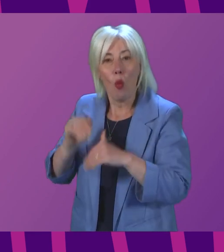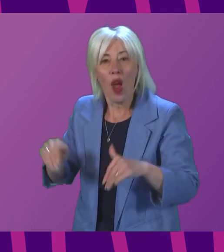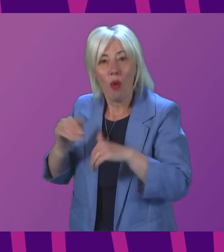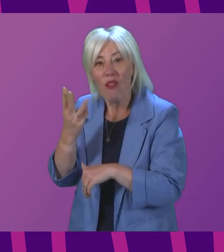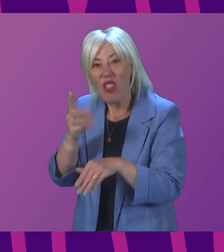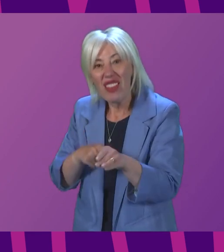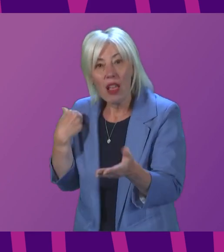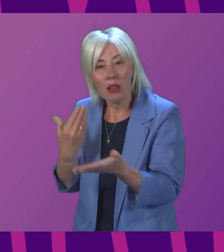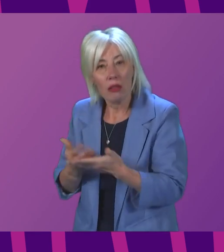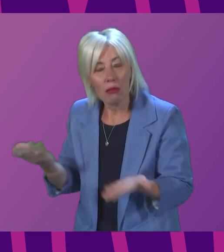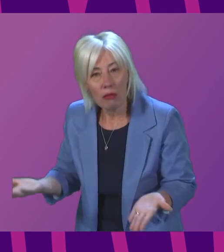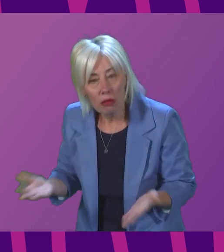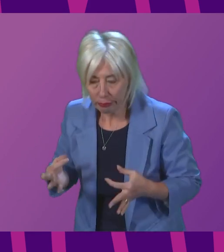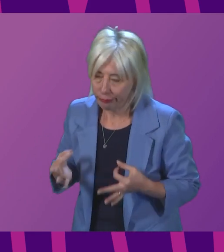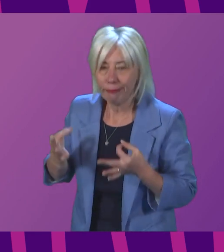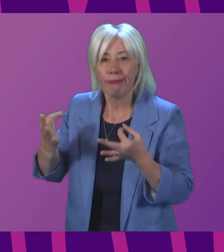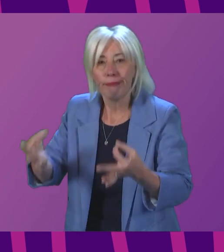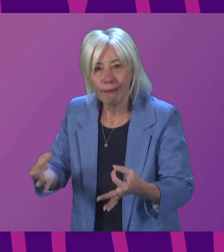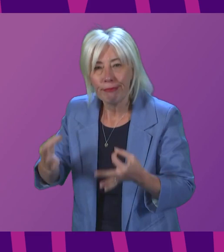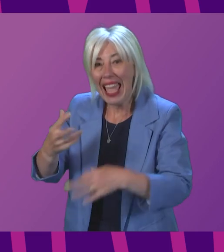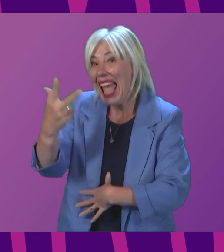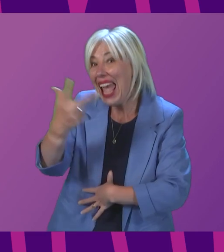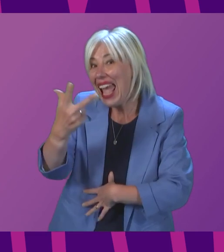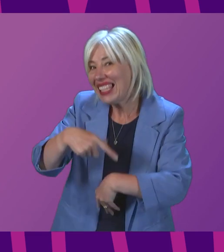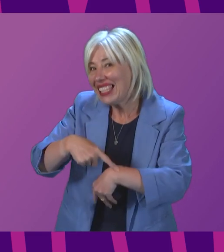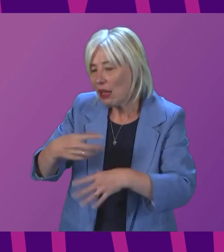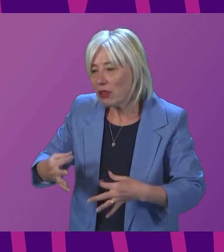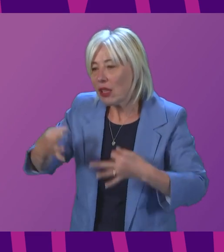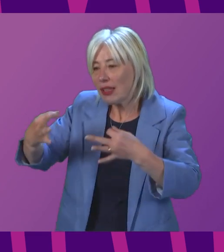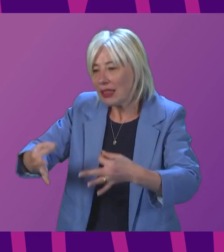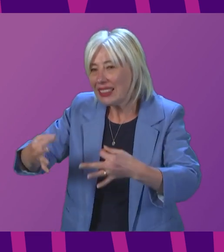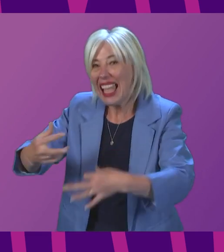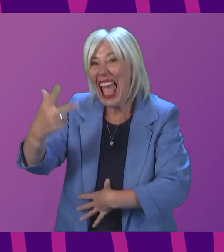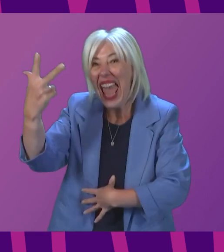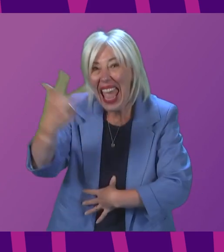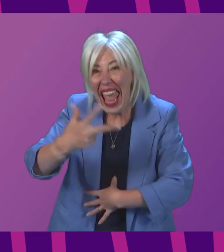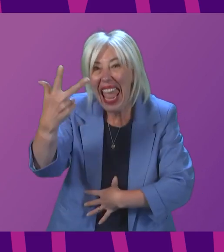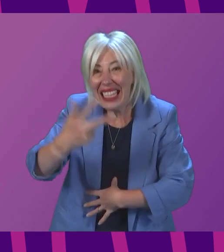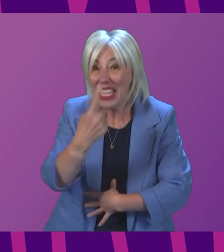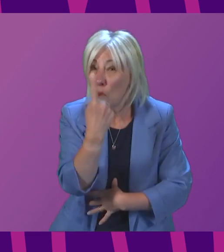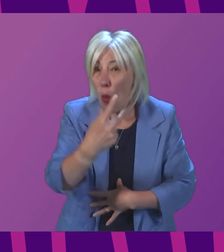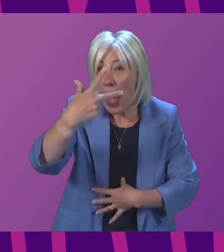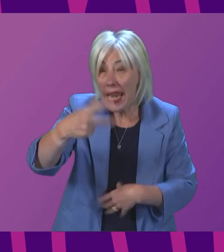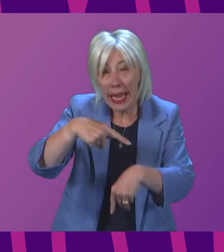Her case has been delayed 18 times—18 times it has been postponed.